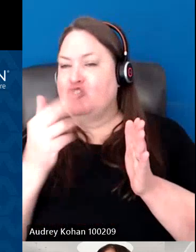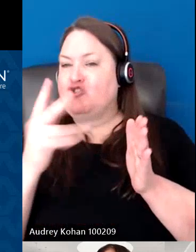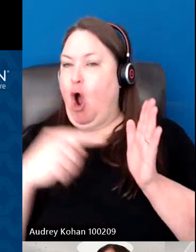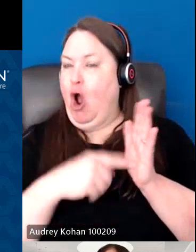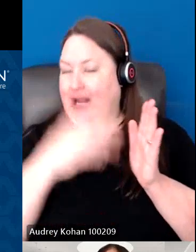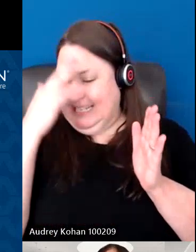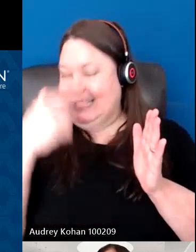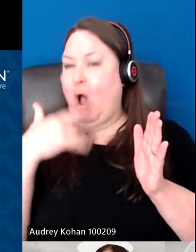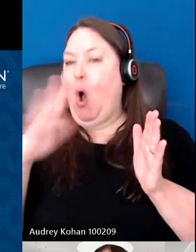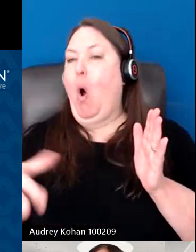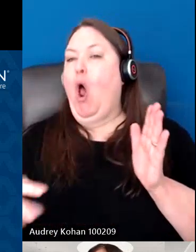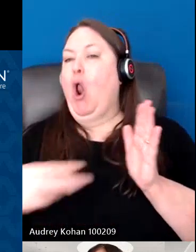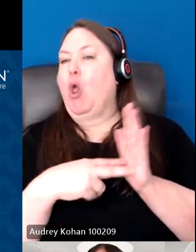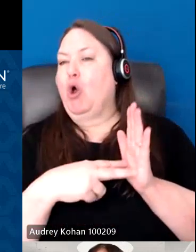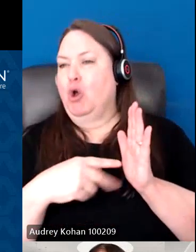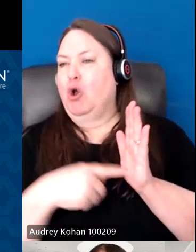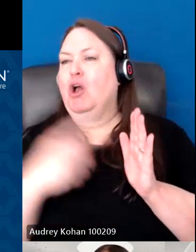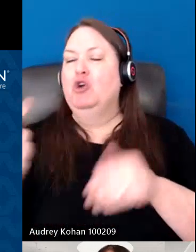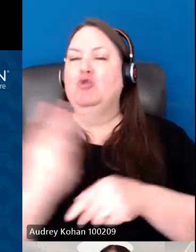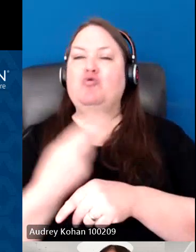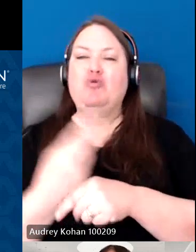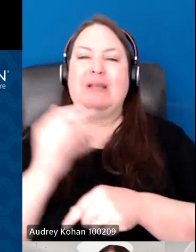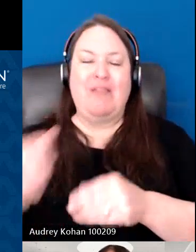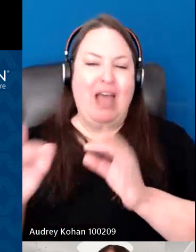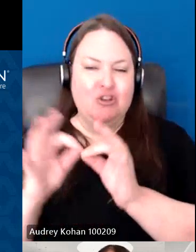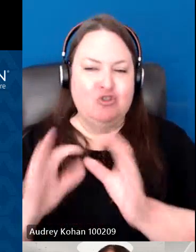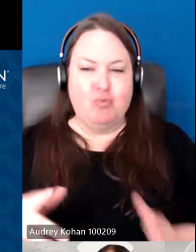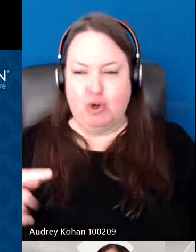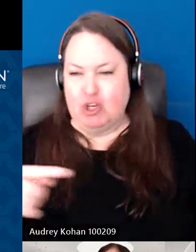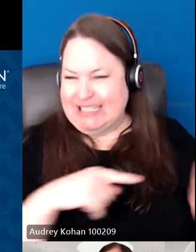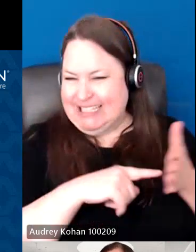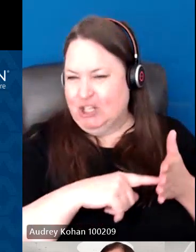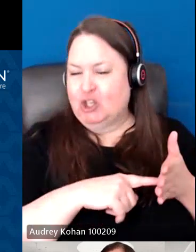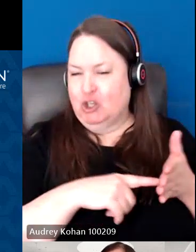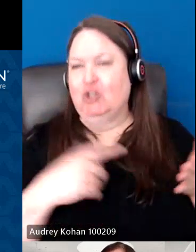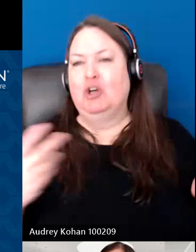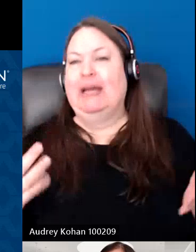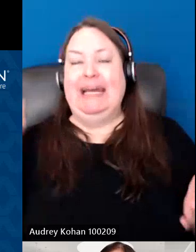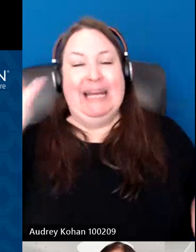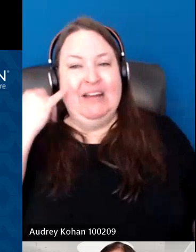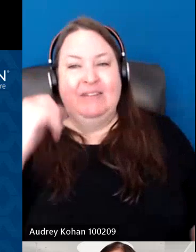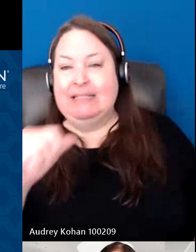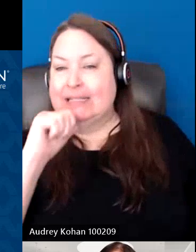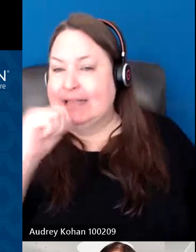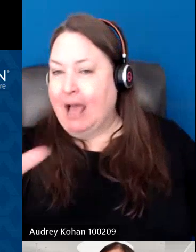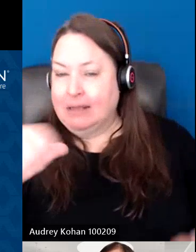oh look they utilized this interpreter it's right here you know if it's not documented that clearly